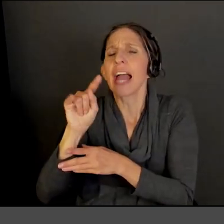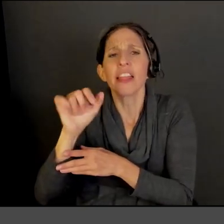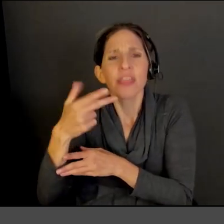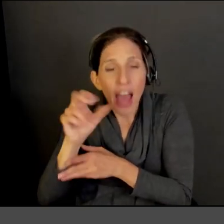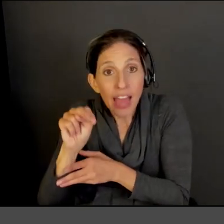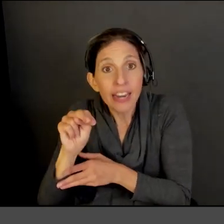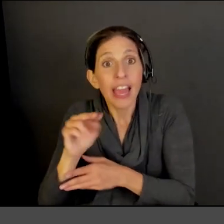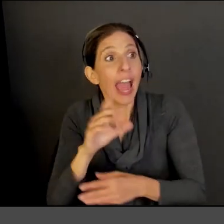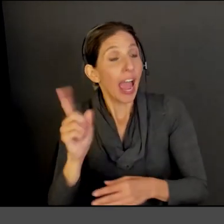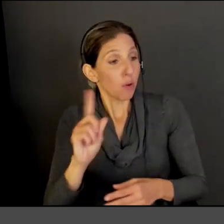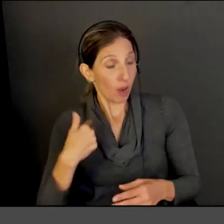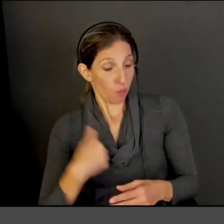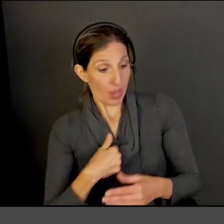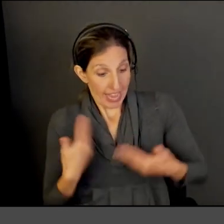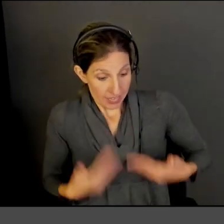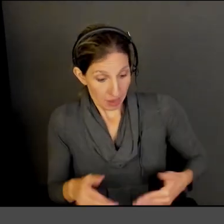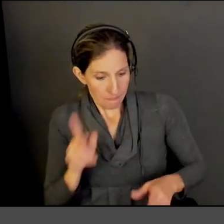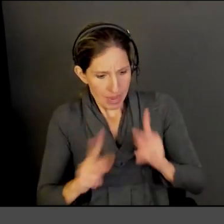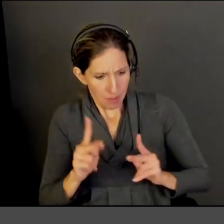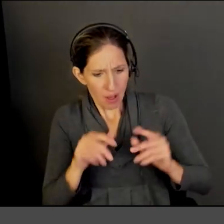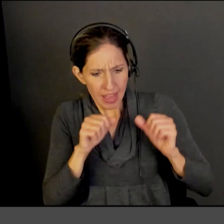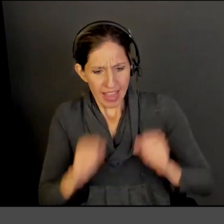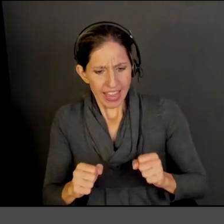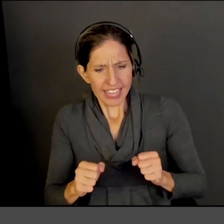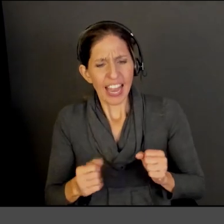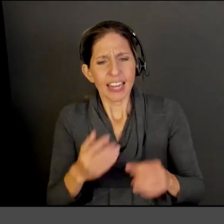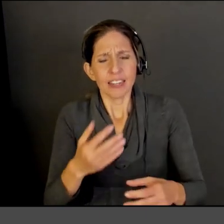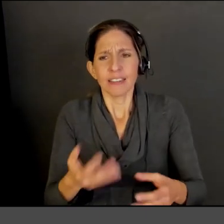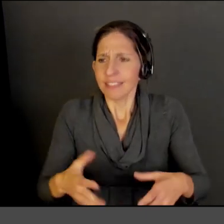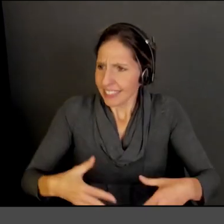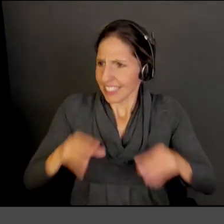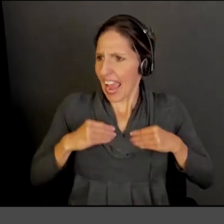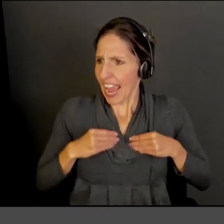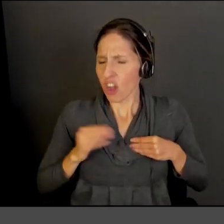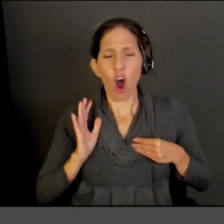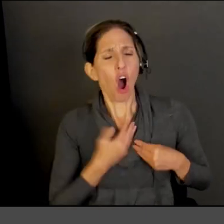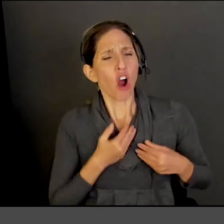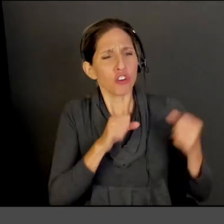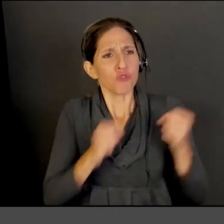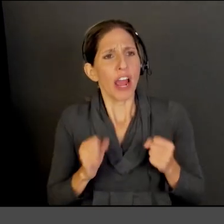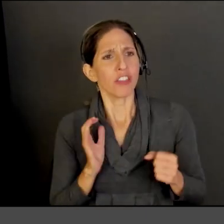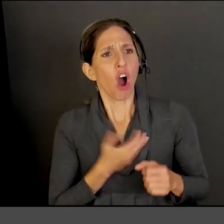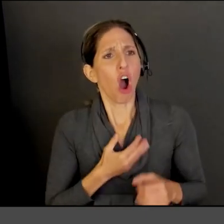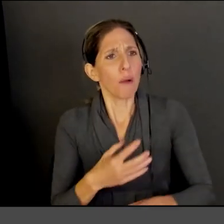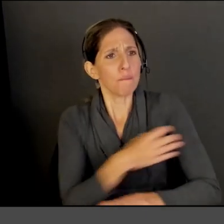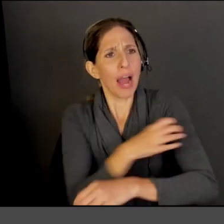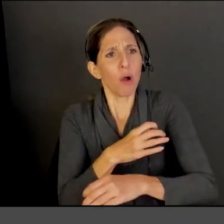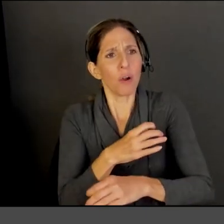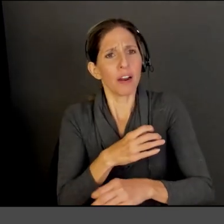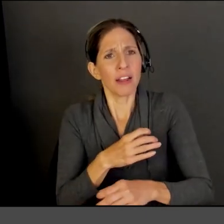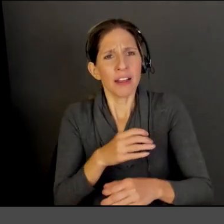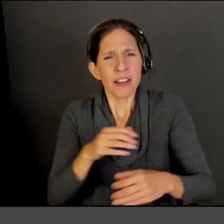OUR POWER TO TAKE ON THE THING THAT IS OPPRESSING US. AND SO THAT IS WHAT IS THE BEAUTY OF HUMANITIES.